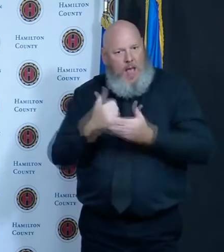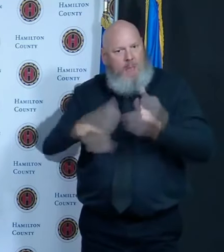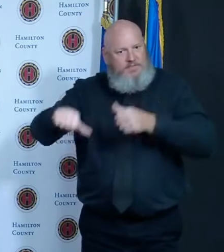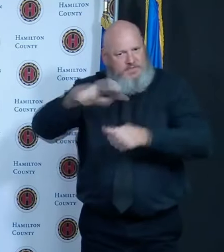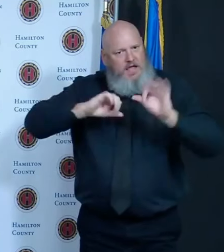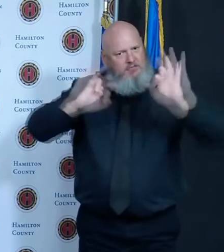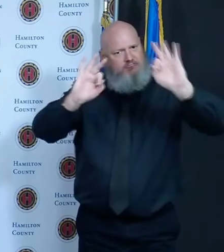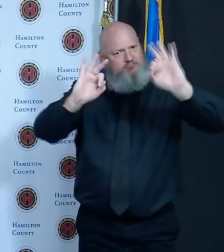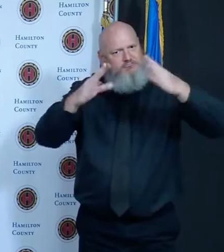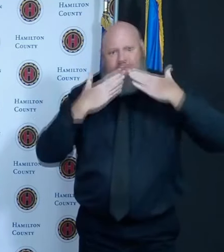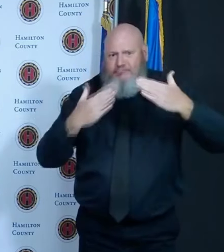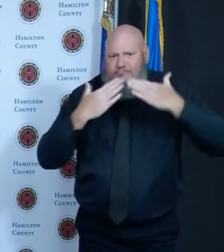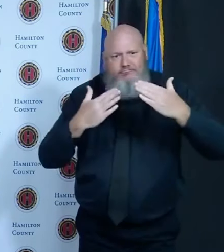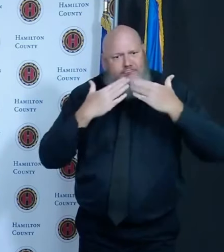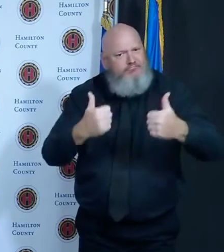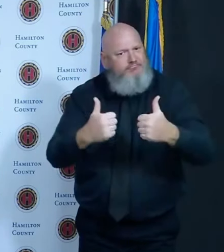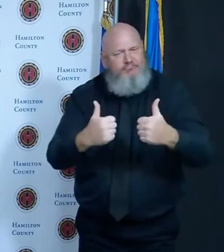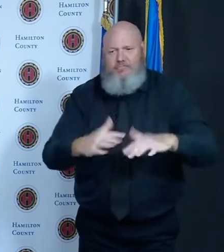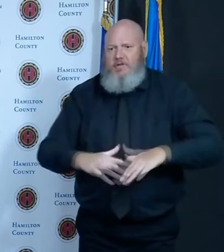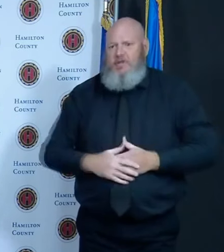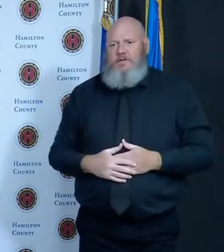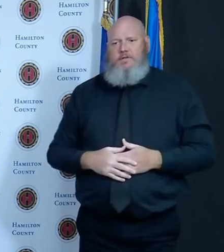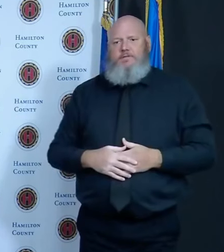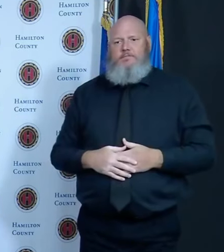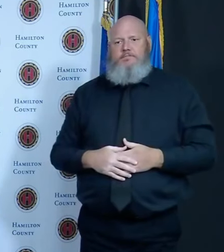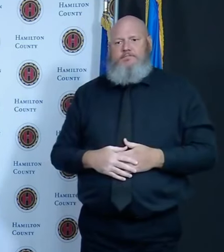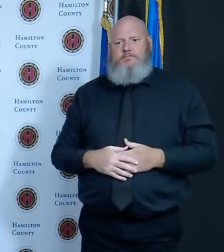seeing a flattening of the curve but with the numbers continuing to increase